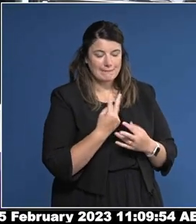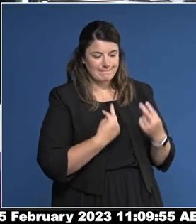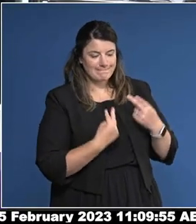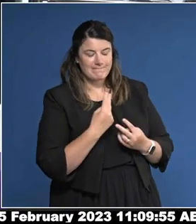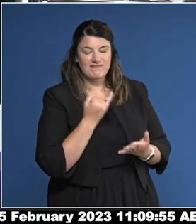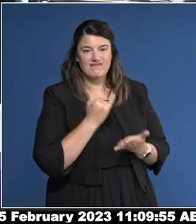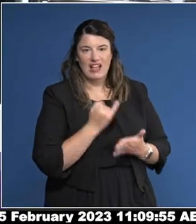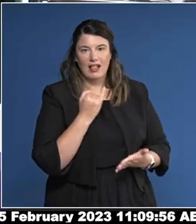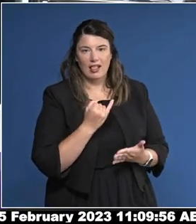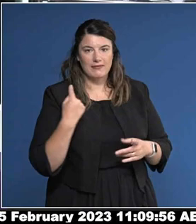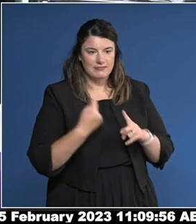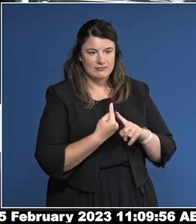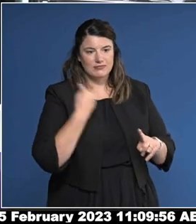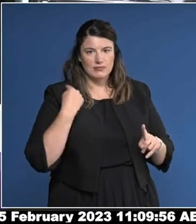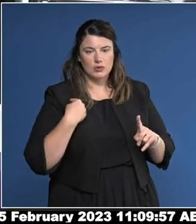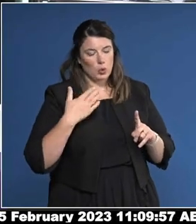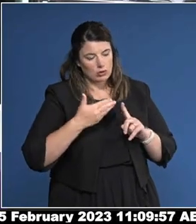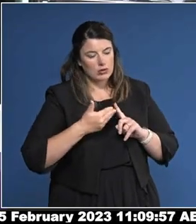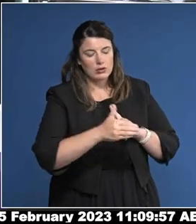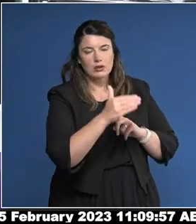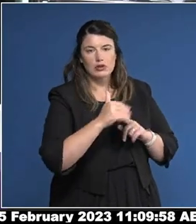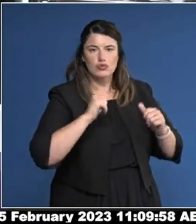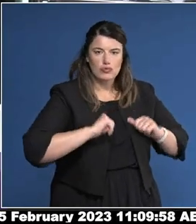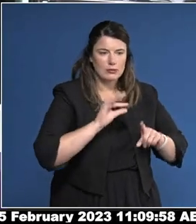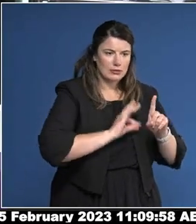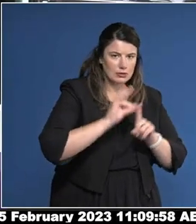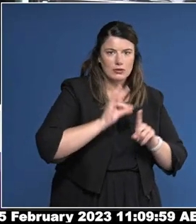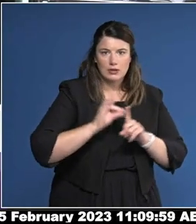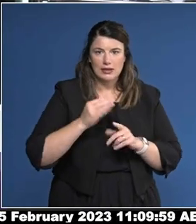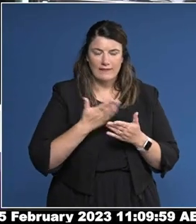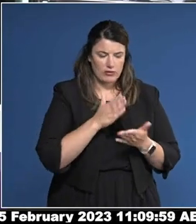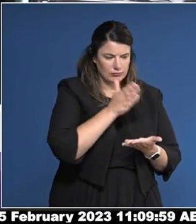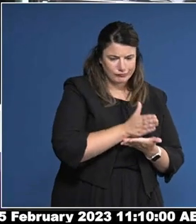So that - that - all of that process is now stepped out very clearly in terms of how we